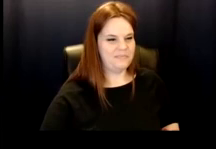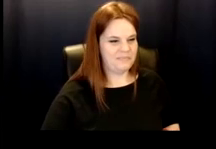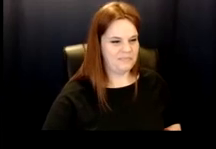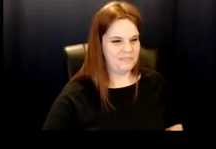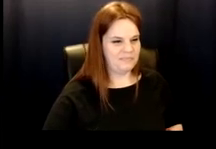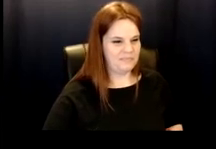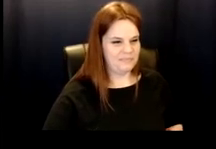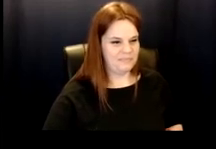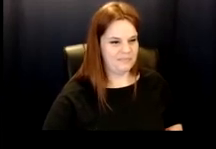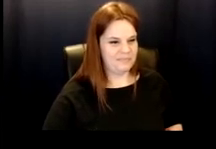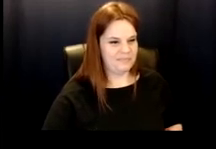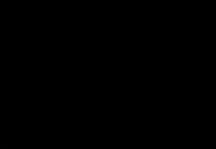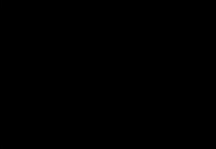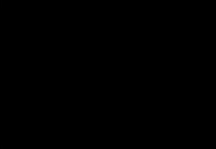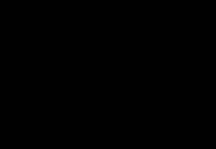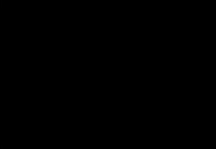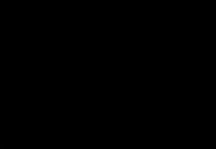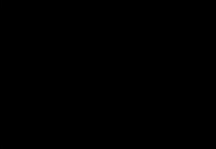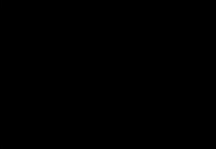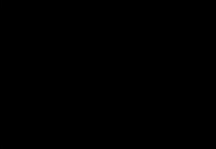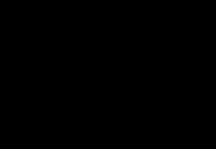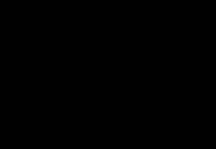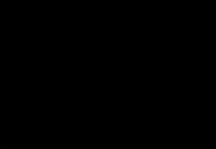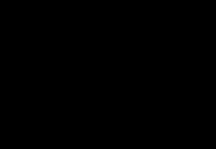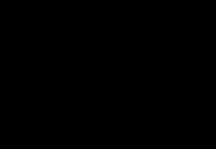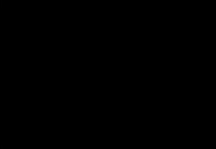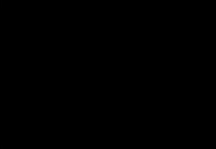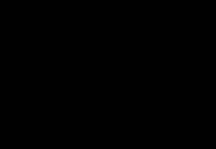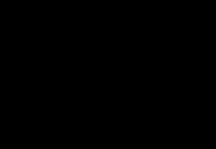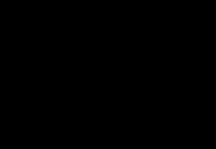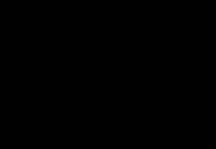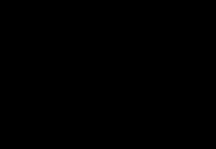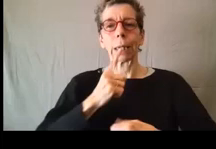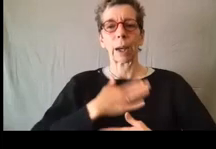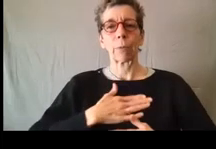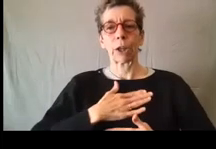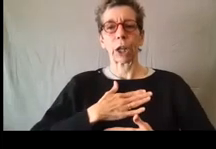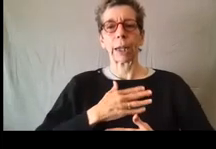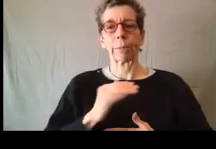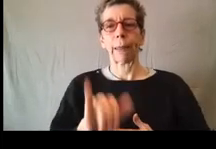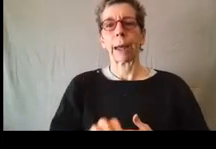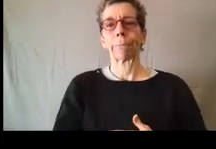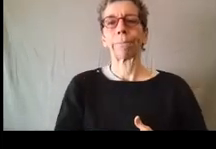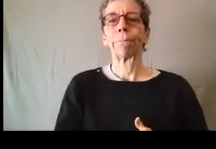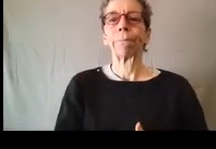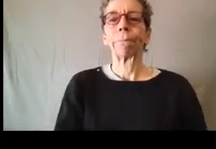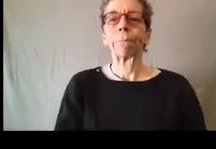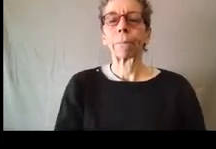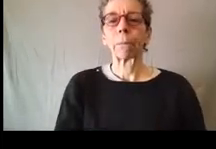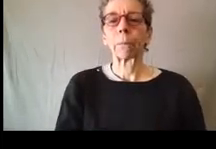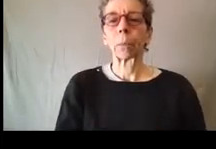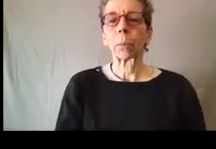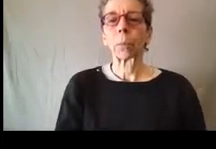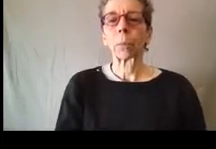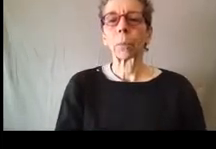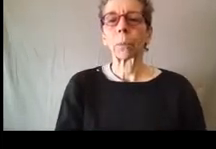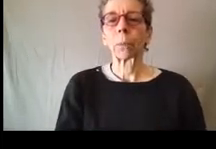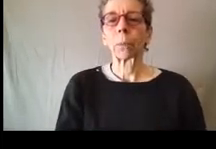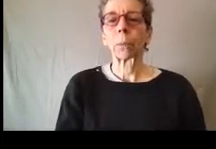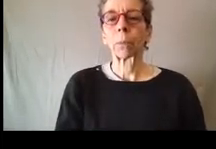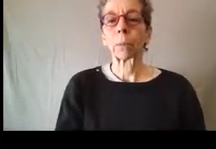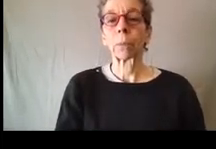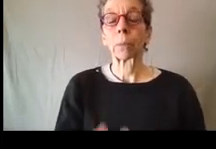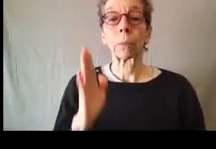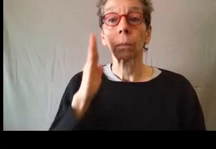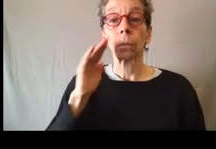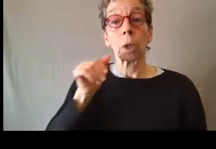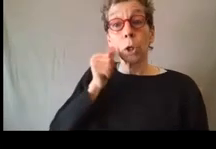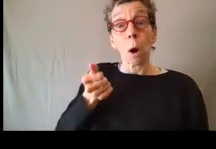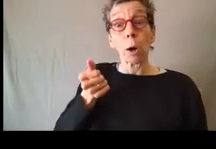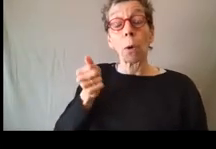a great summary and I really appreciate it. Tomorrow we hope to see many of again as we